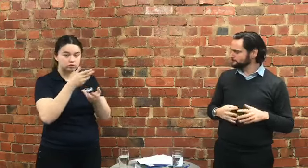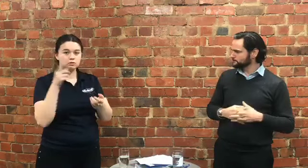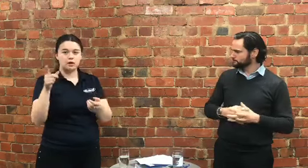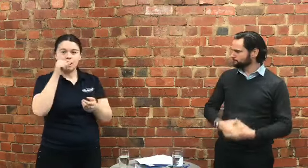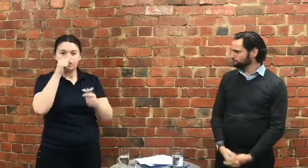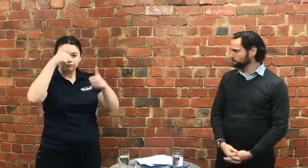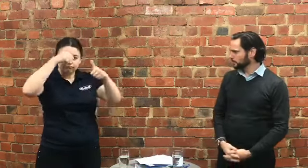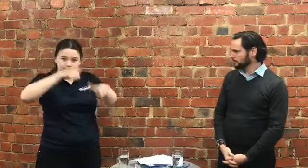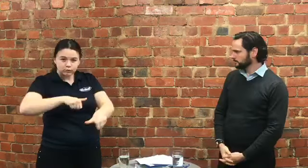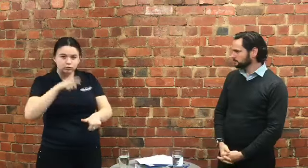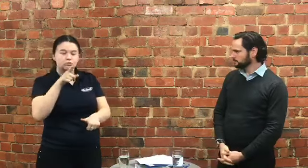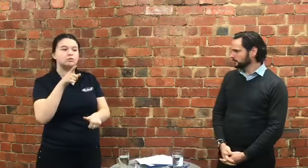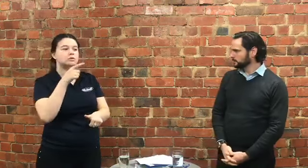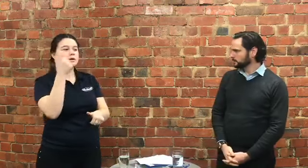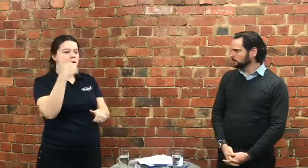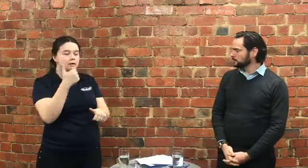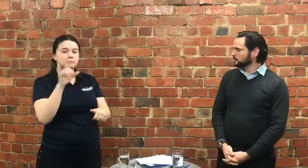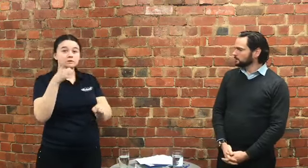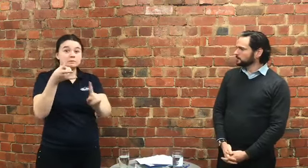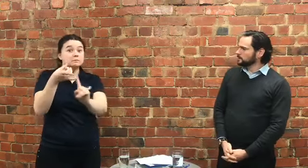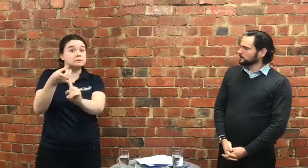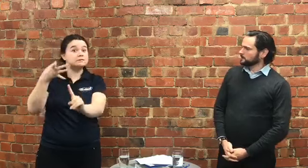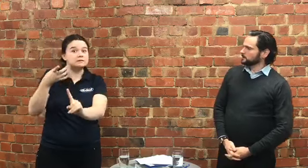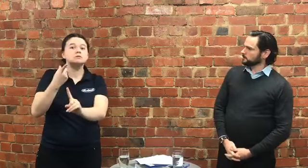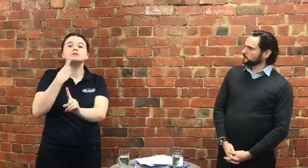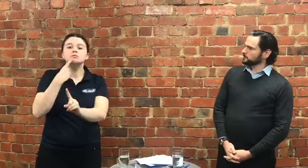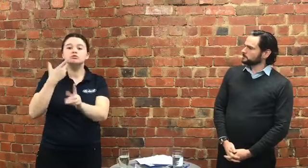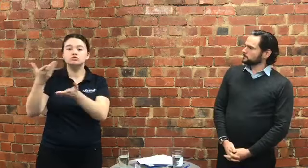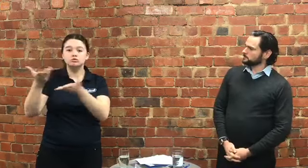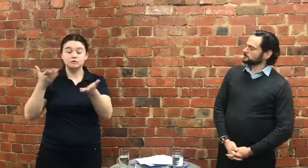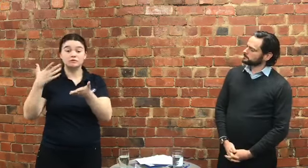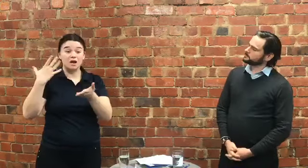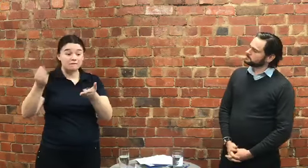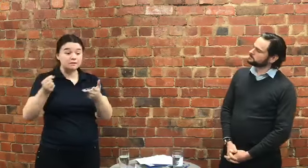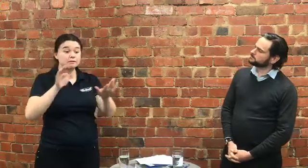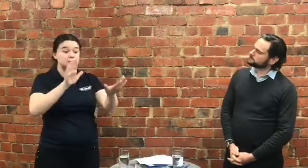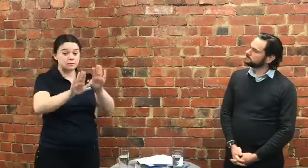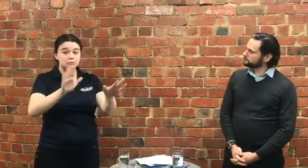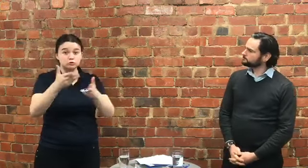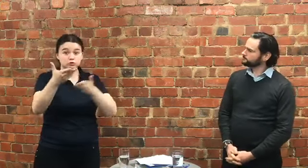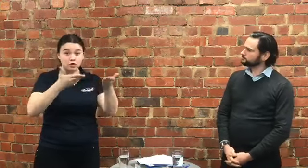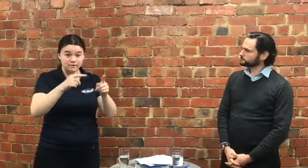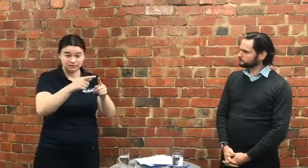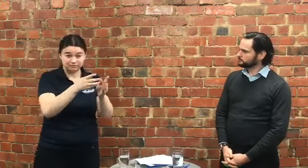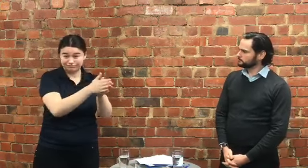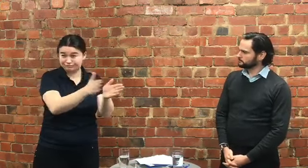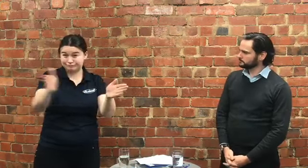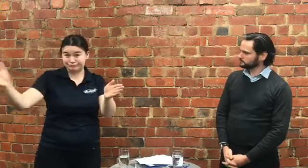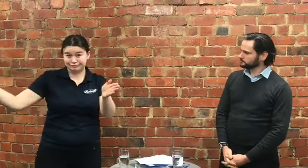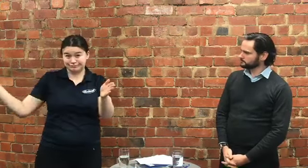is the person that you'll be meeting with, I suppose, is maybe broadly familiar with you